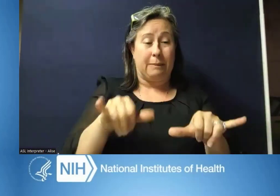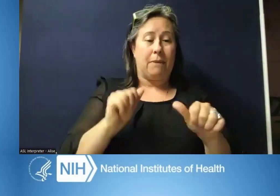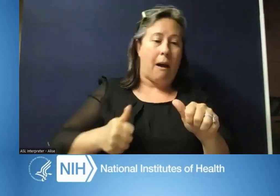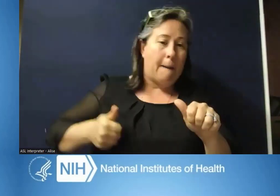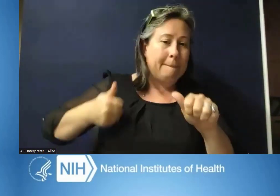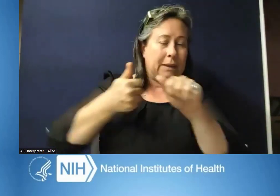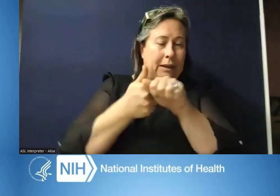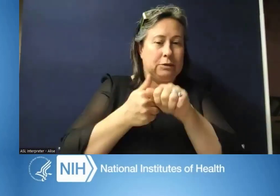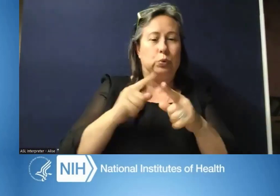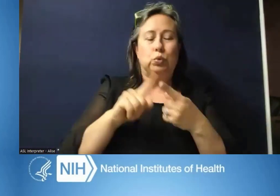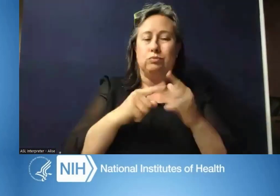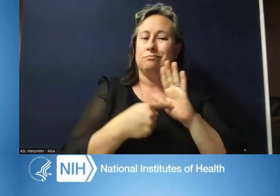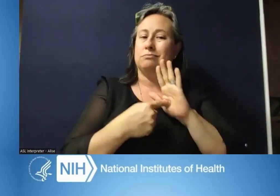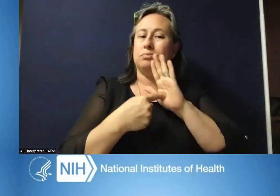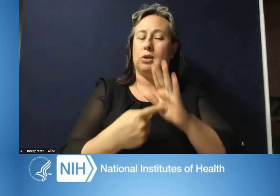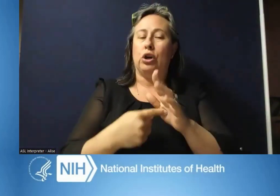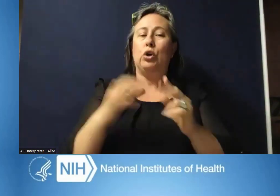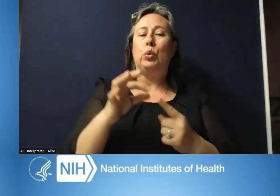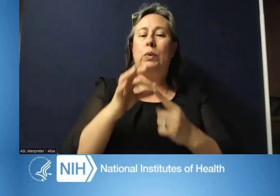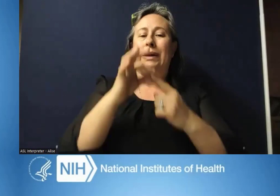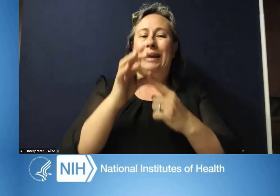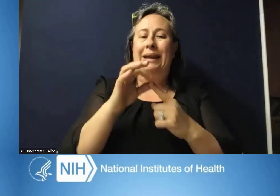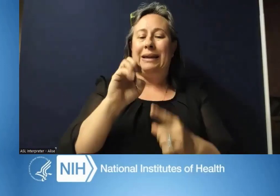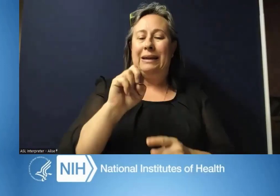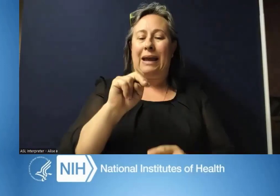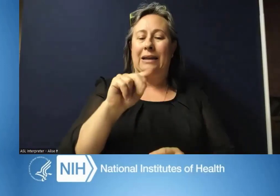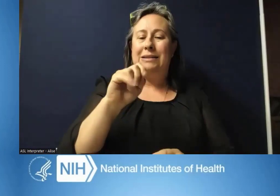the new Unique Entity Identifier in their systems,